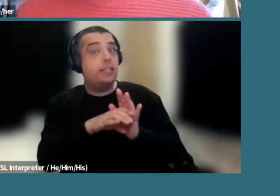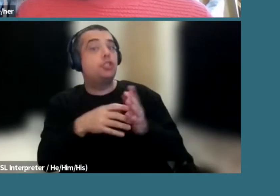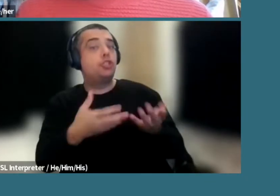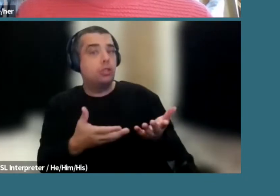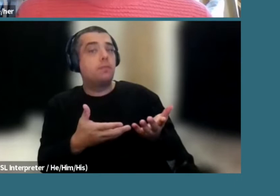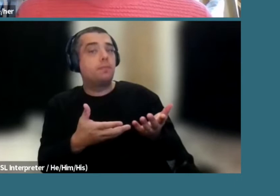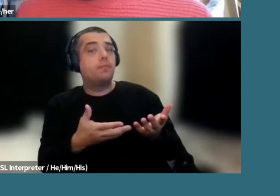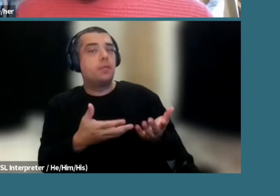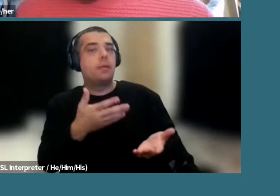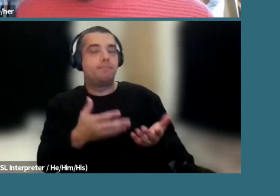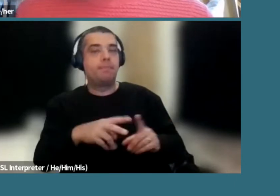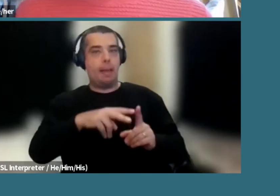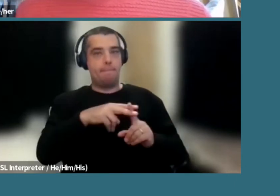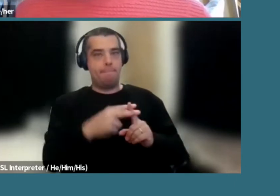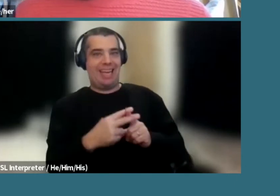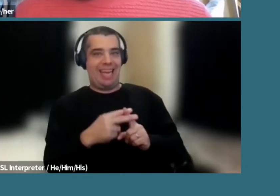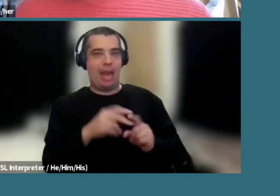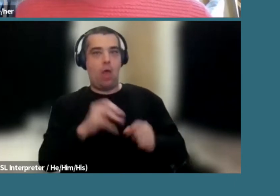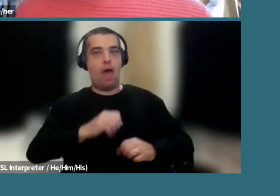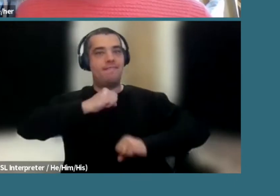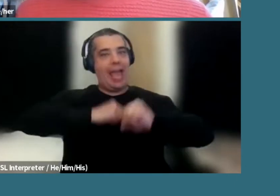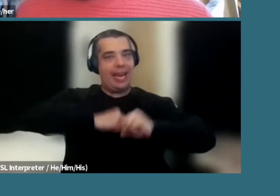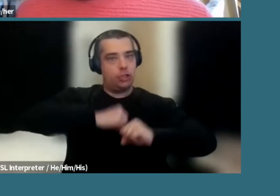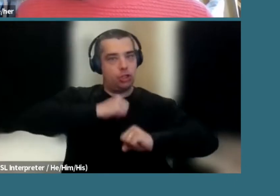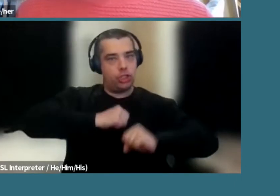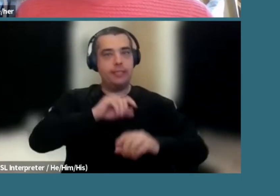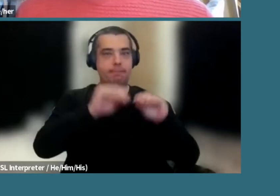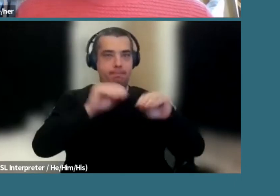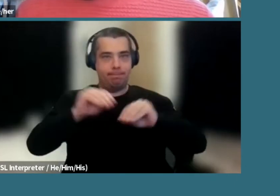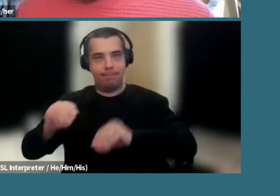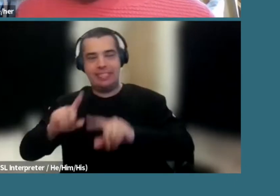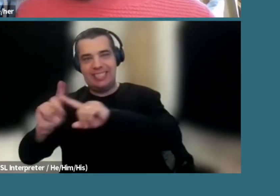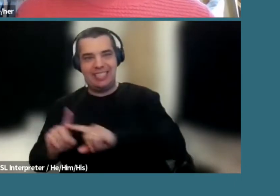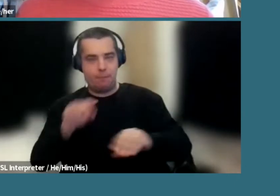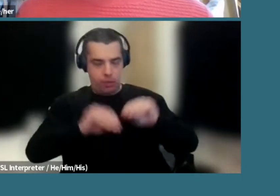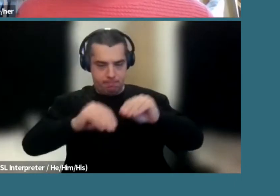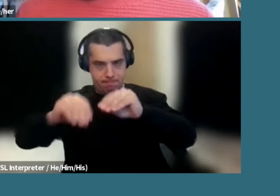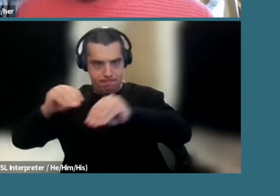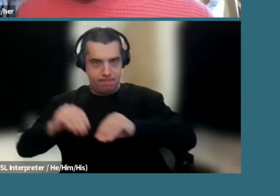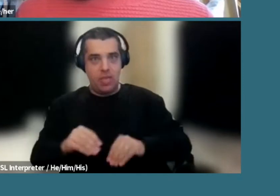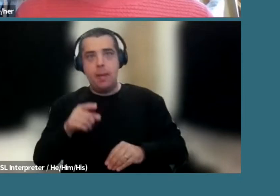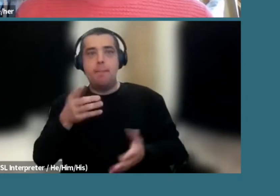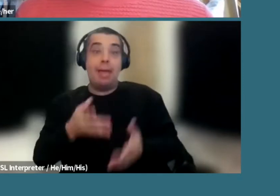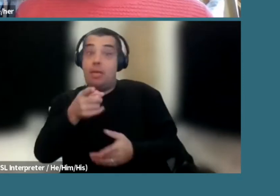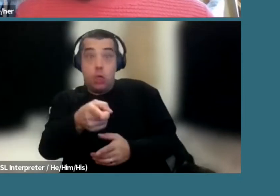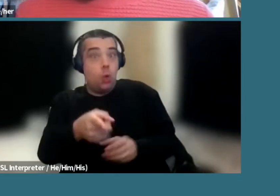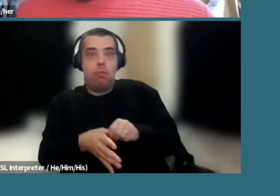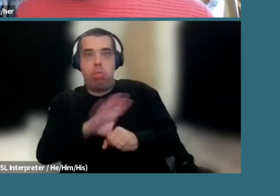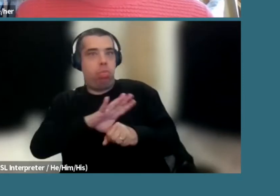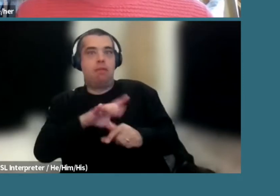a mechanical image of an engine and putting together pieces of the engine, you may not be the most qualified to make the alt text for that.